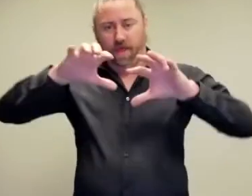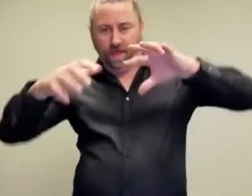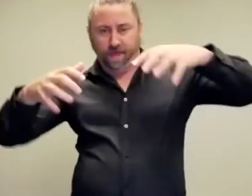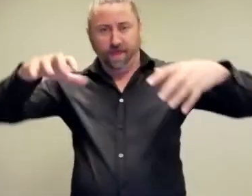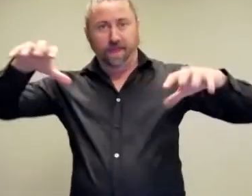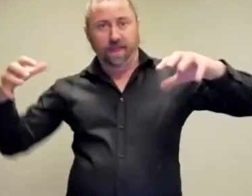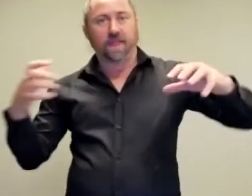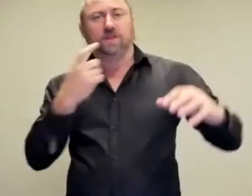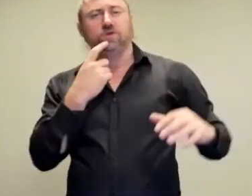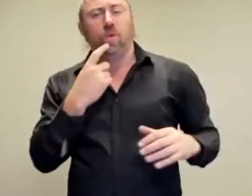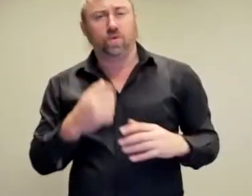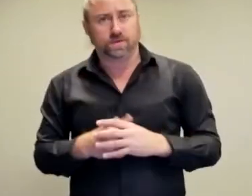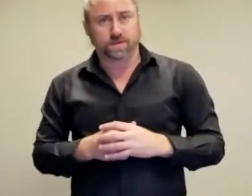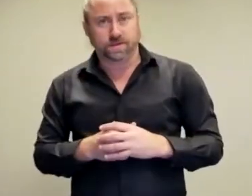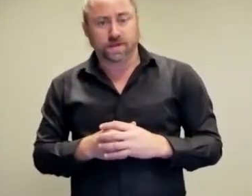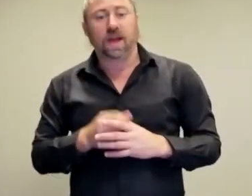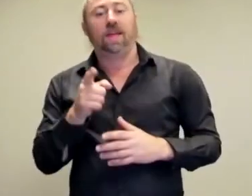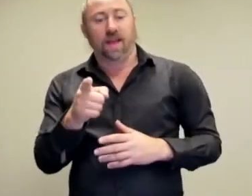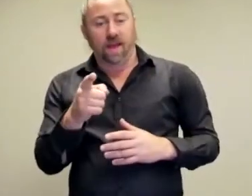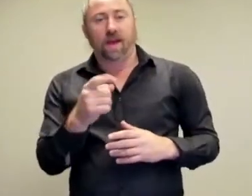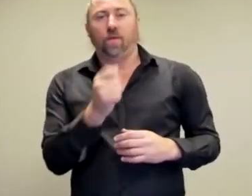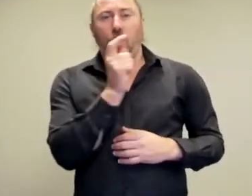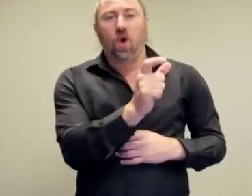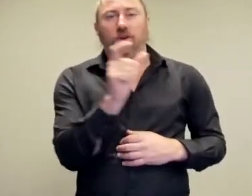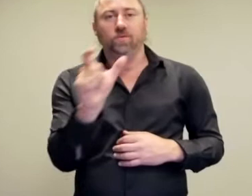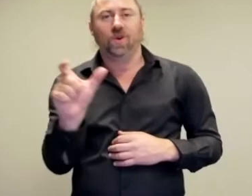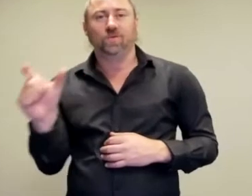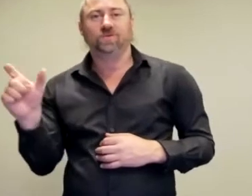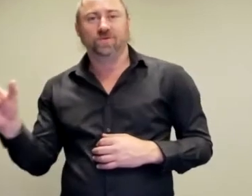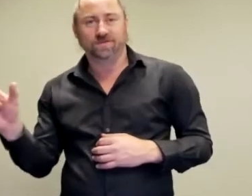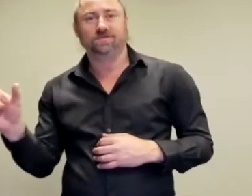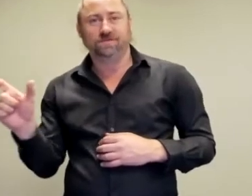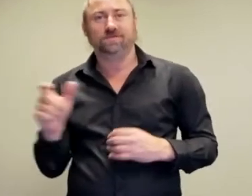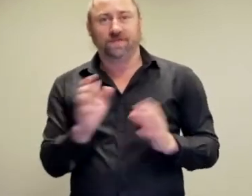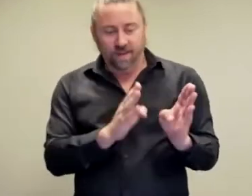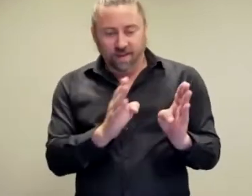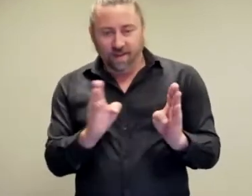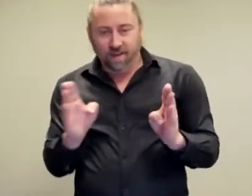was used to conceive the words and their fragments and then arranged as